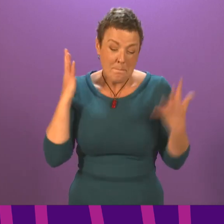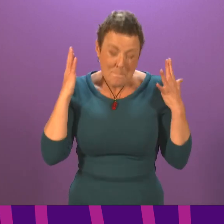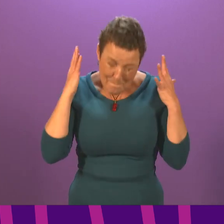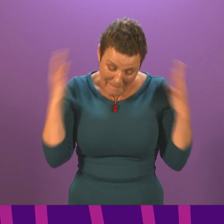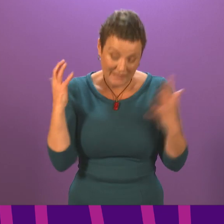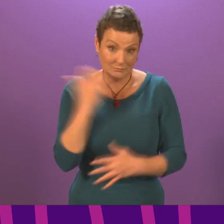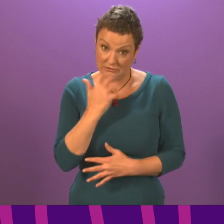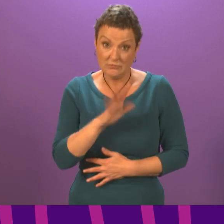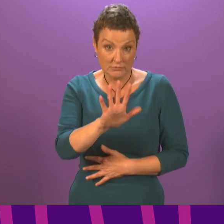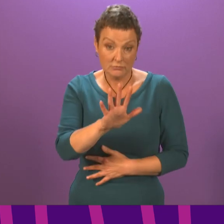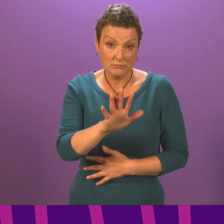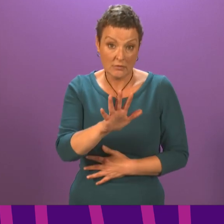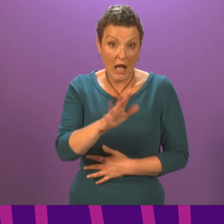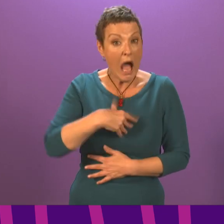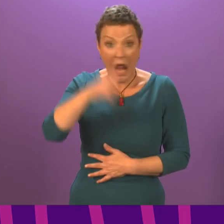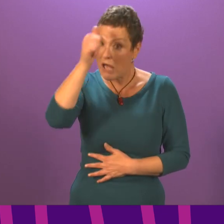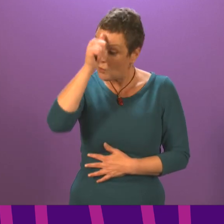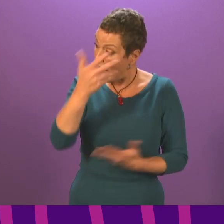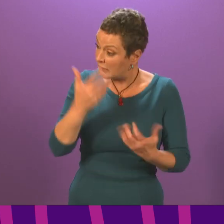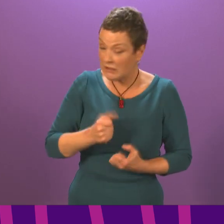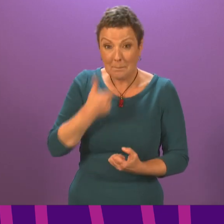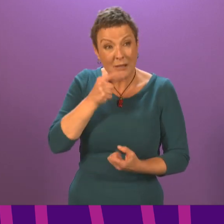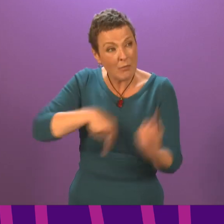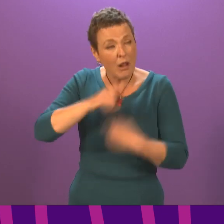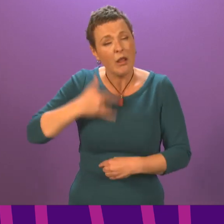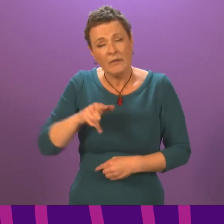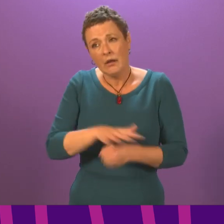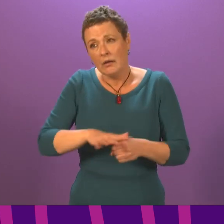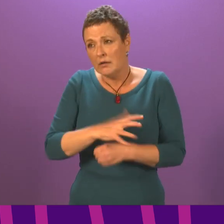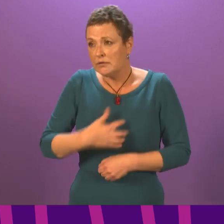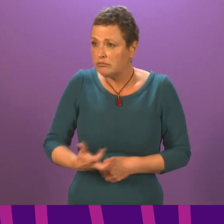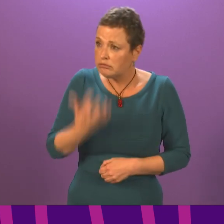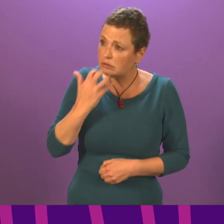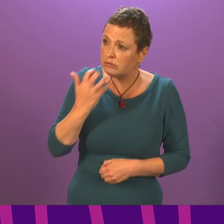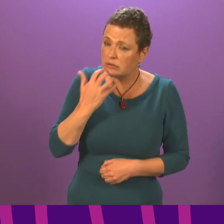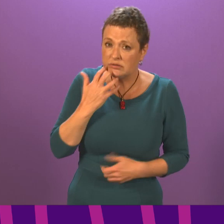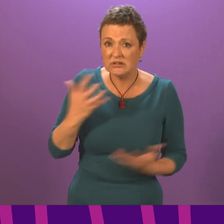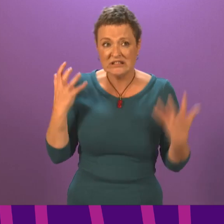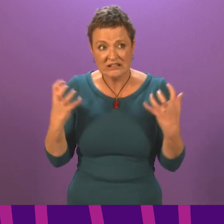of looking at the raw indicators, have been hard to appreciate for those who do not take